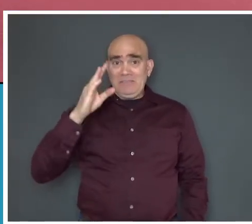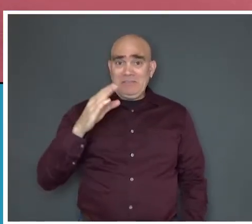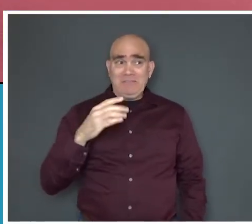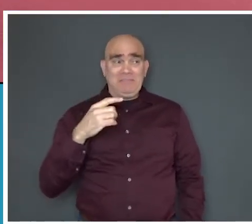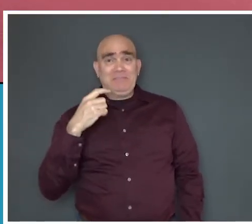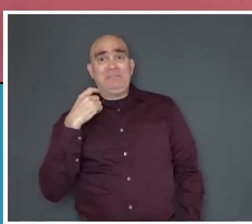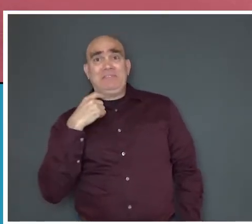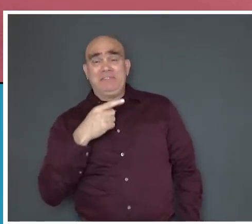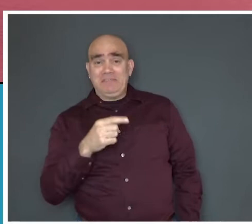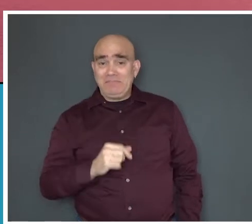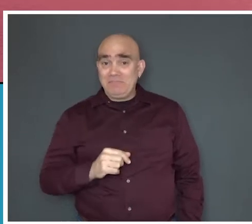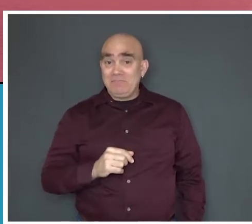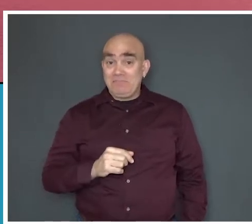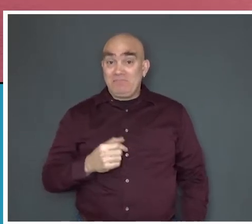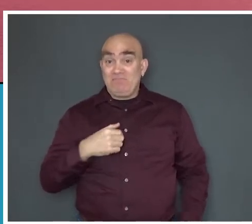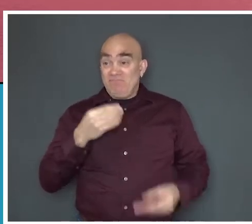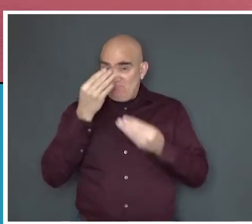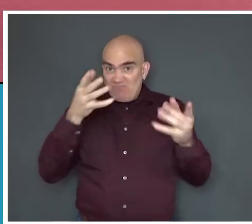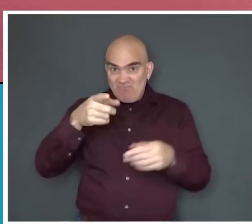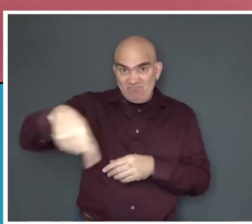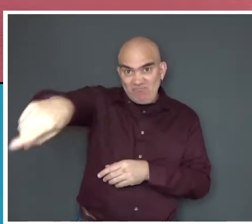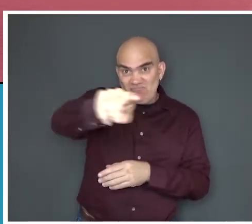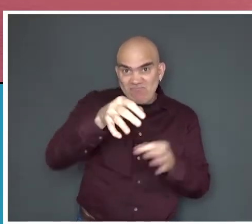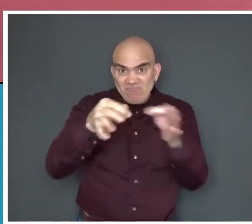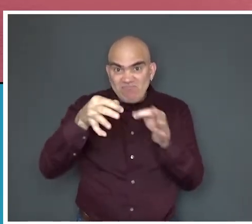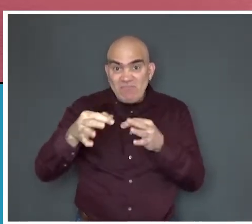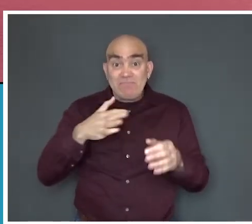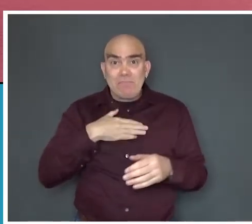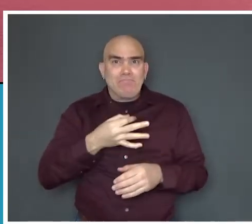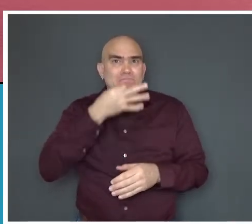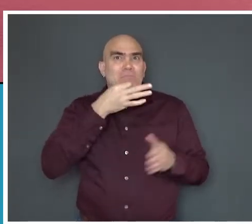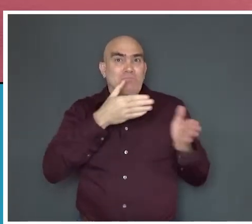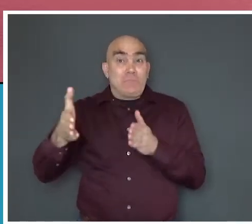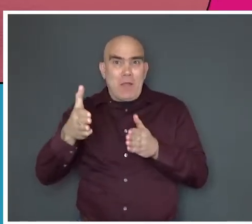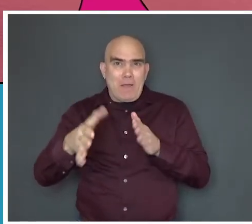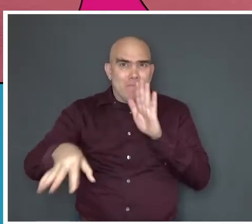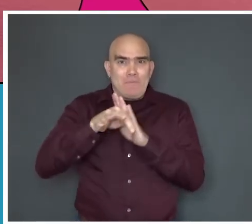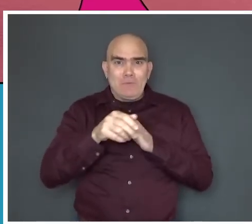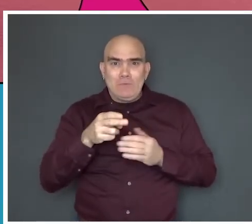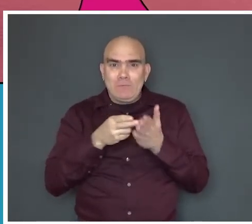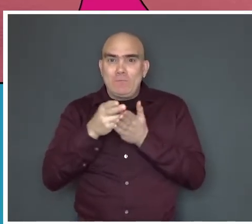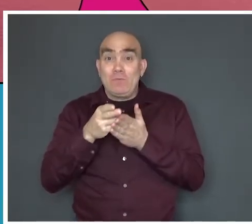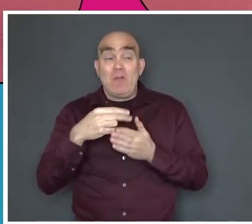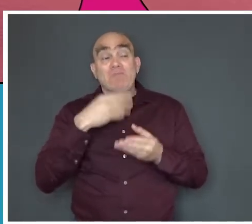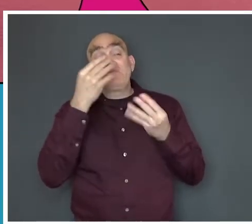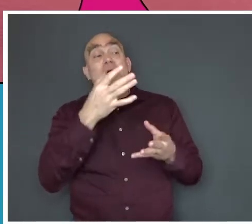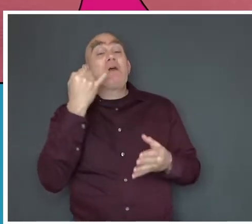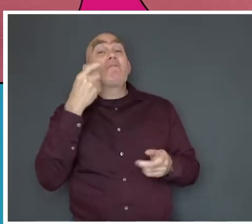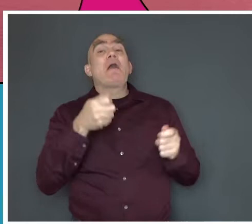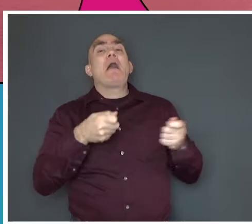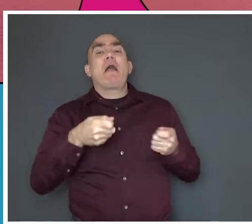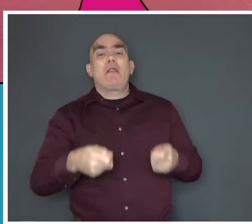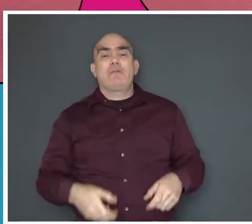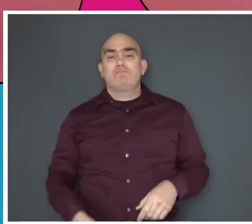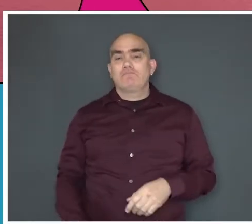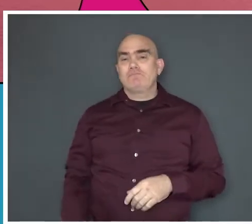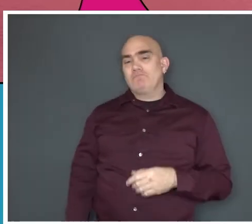[Annie] Hey Marcus! Telling these guys my master plan to uncover the truth. I'll tell you, if you can handle it.